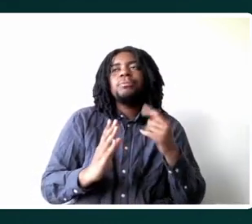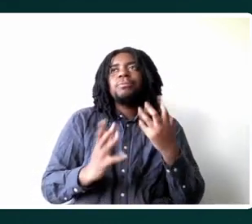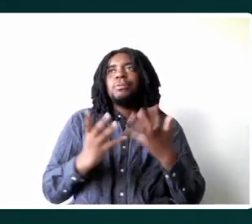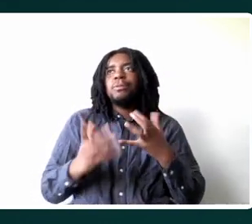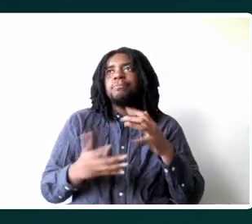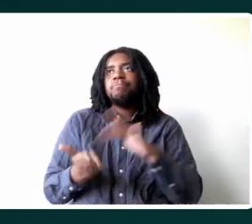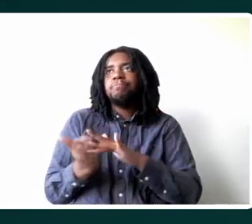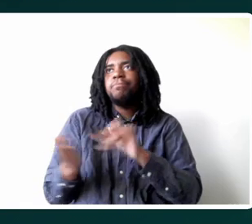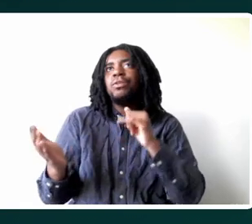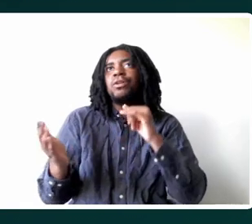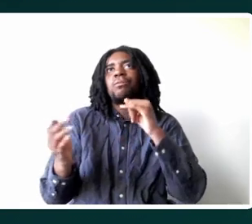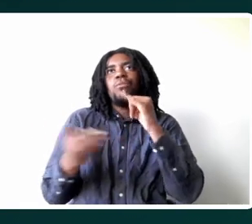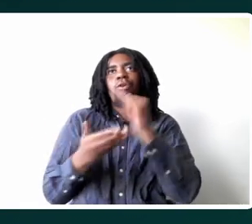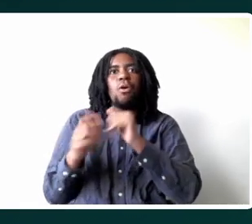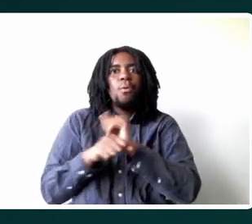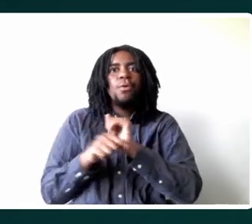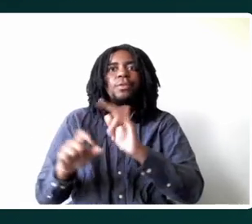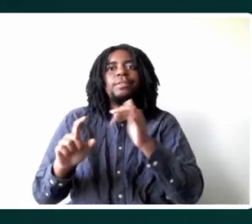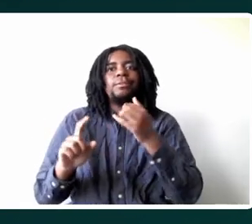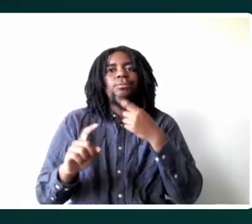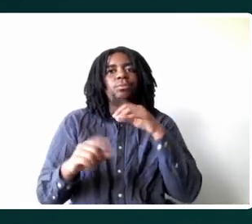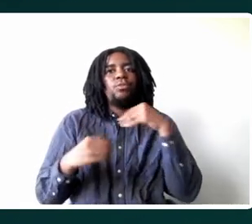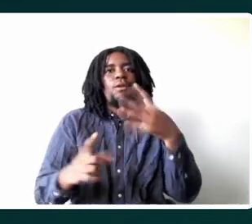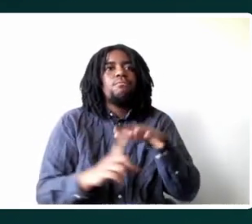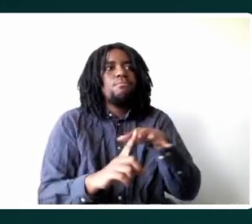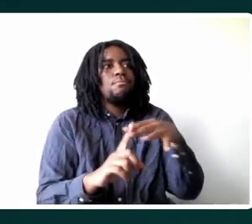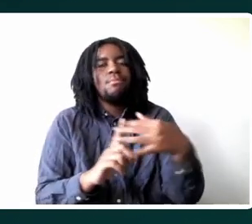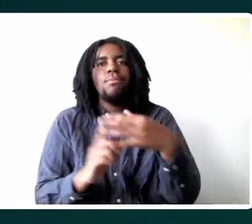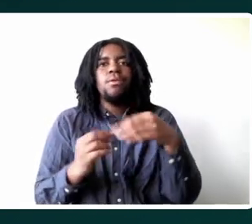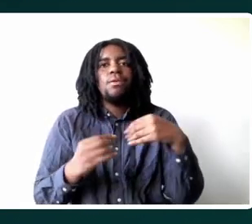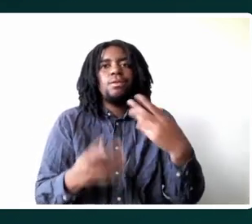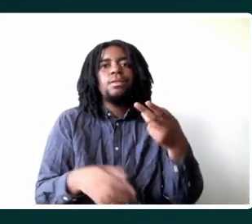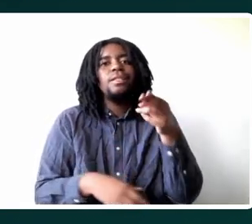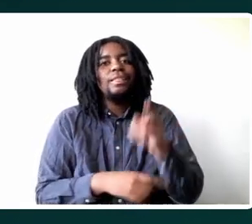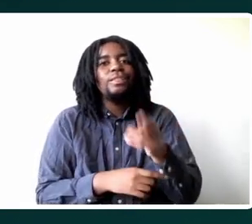to make sense of history or get students excited about history is really interesting.